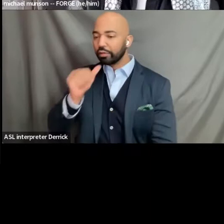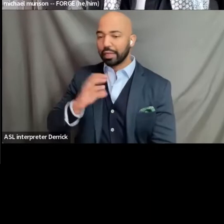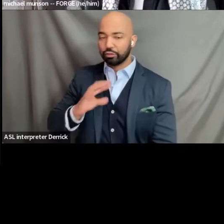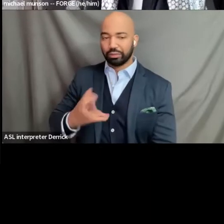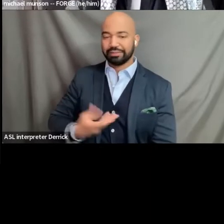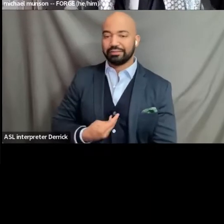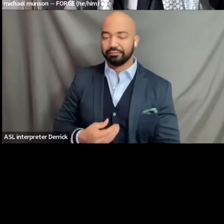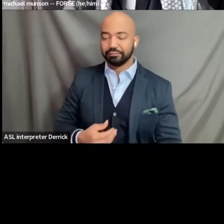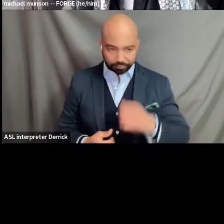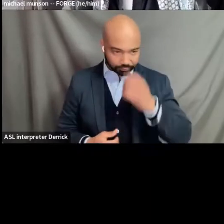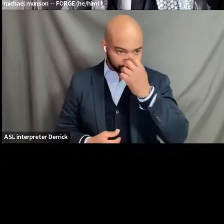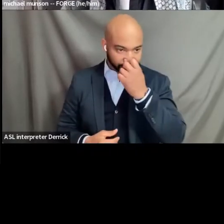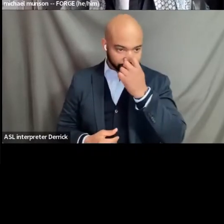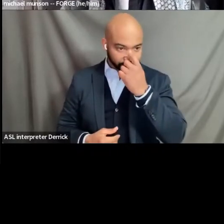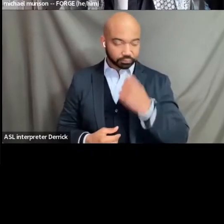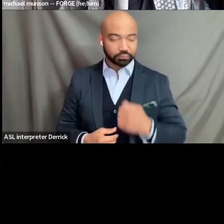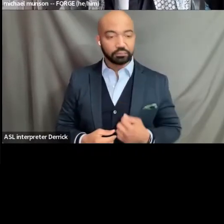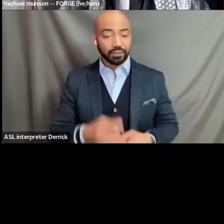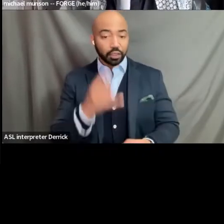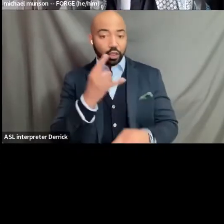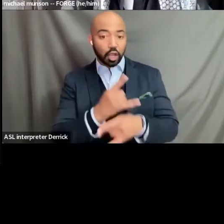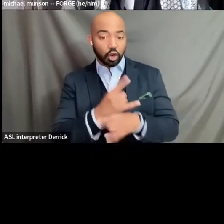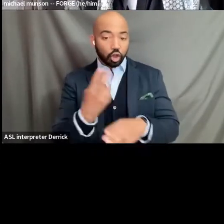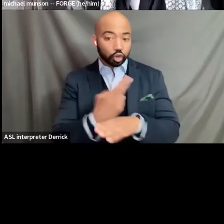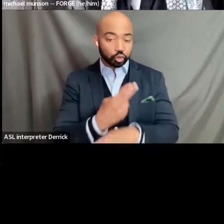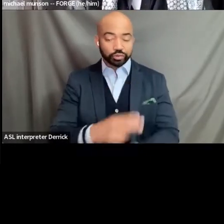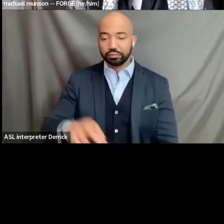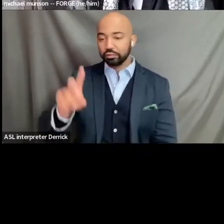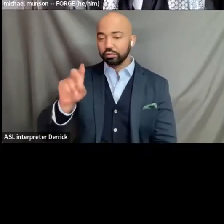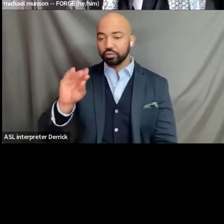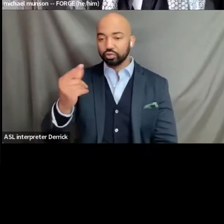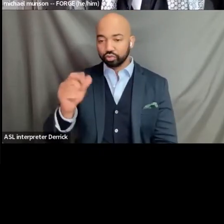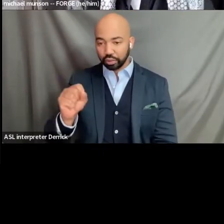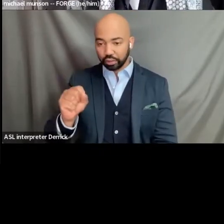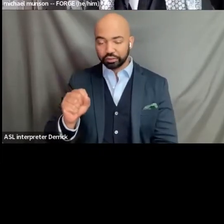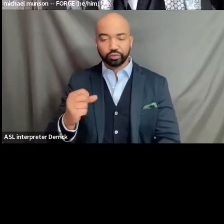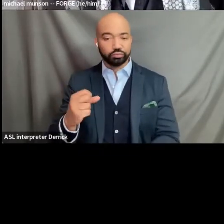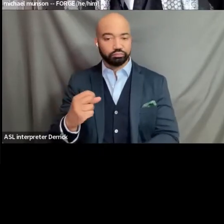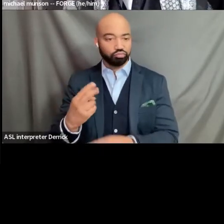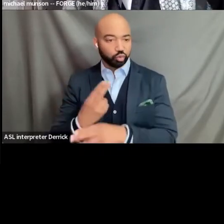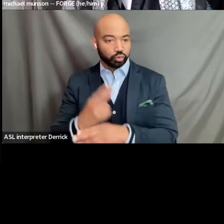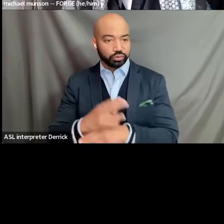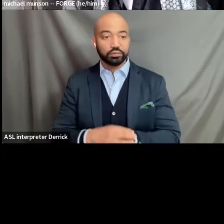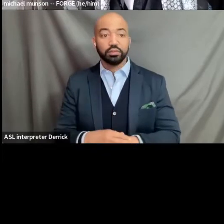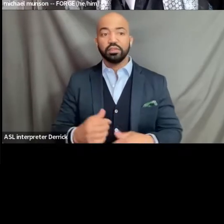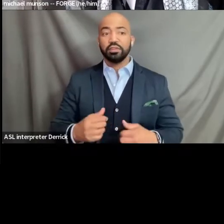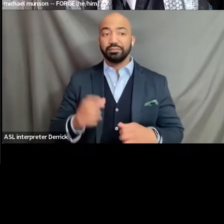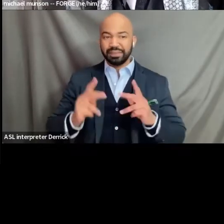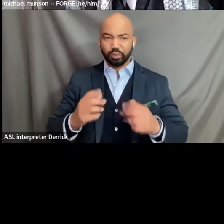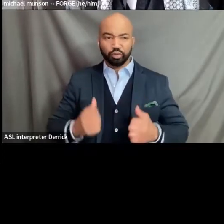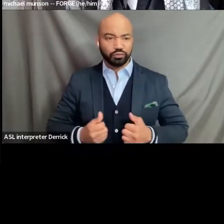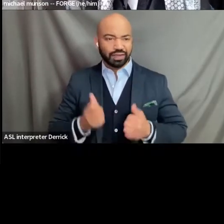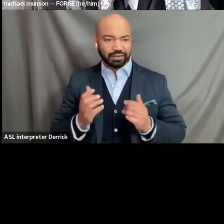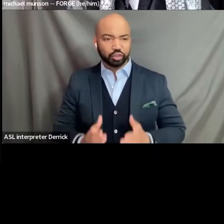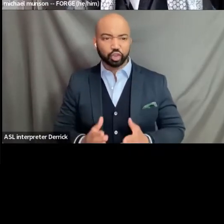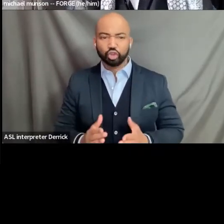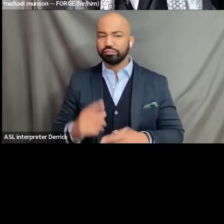We can look at alcohol and drug use and for those of us who work with survivors of sexual assault, domestic violence and other forms of crime,